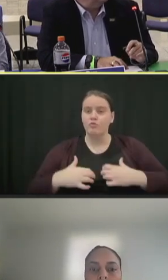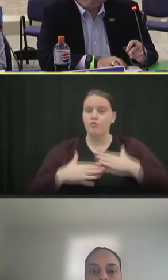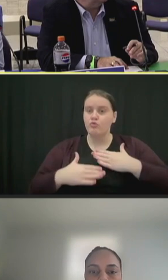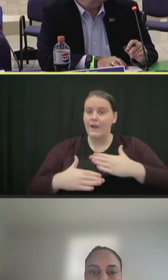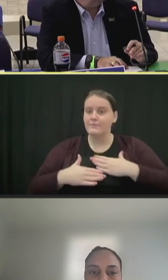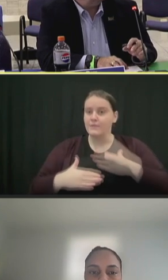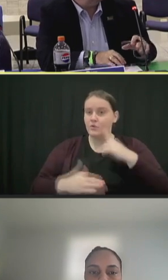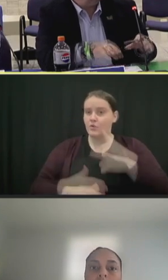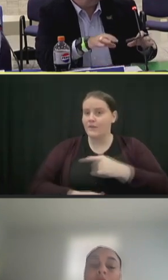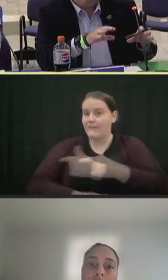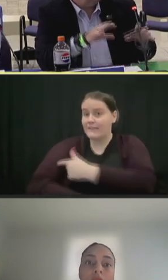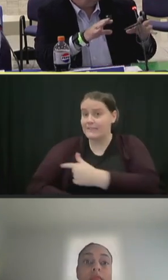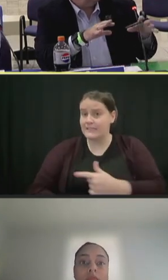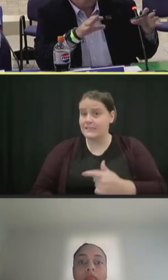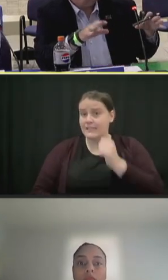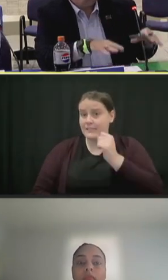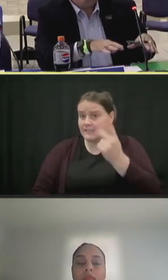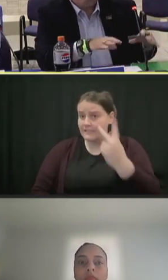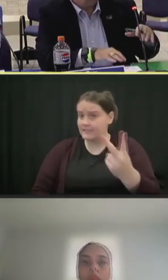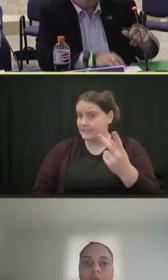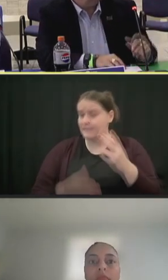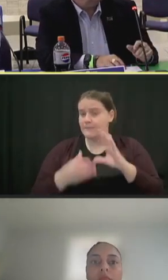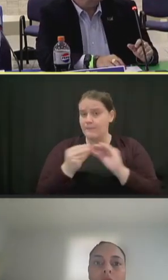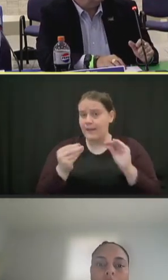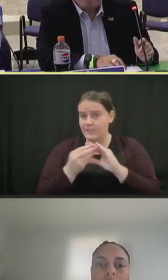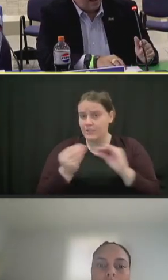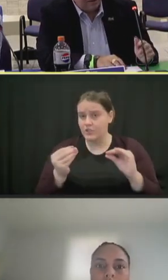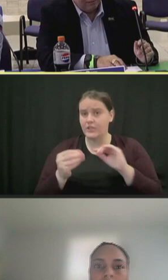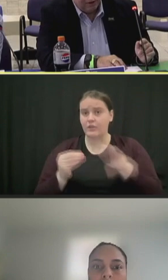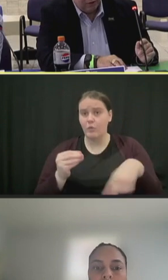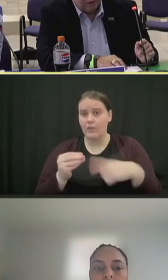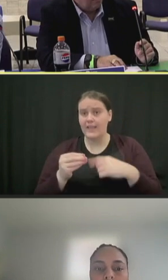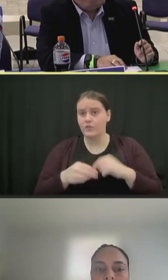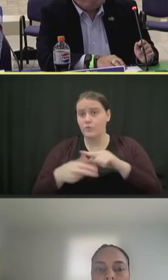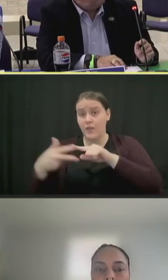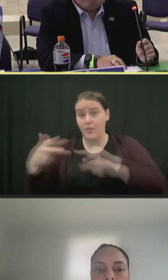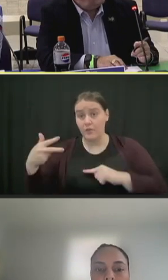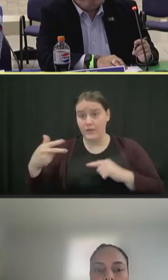I didn't see any messaging to the public on that and should be curious on any ideas you